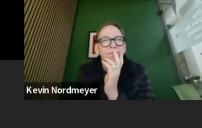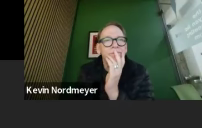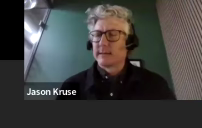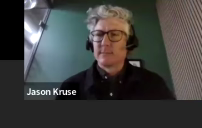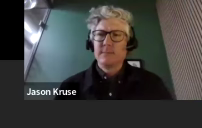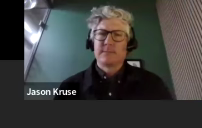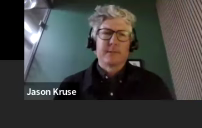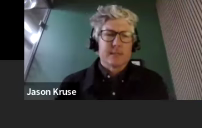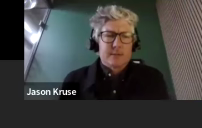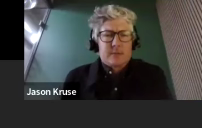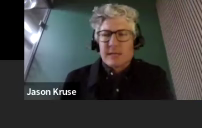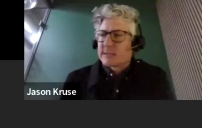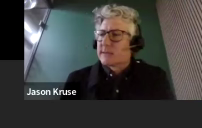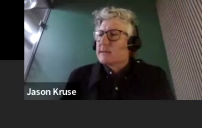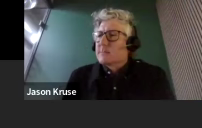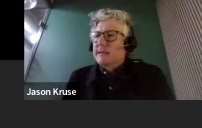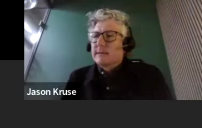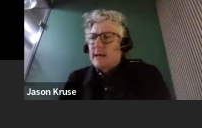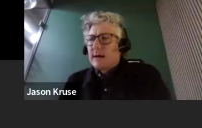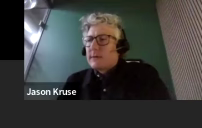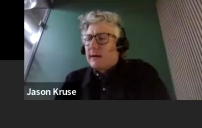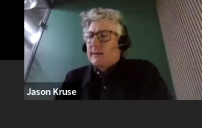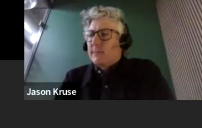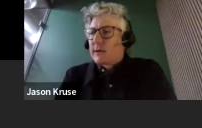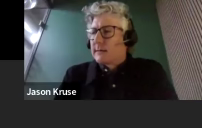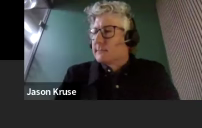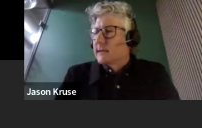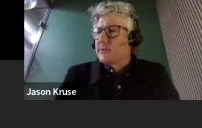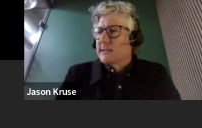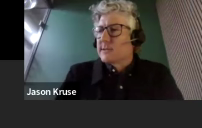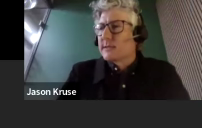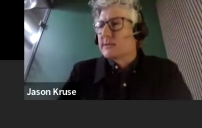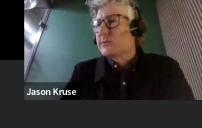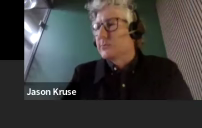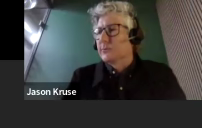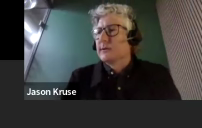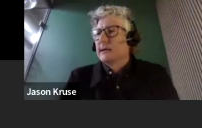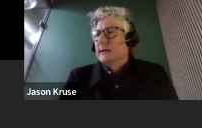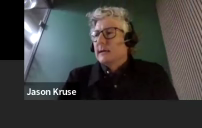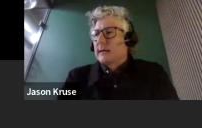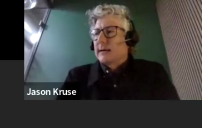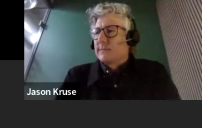All right, this is Jason speaking now, we're gonna kind of transition into kind